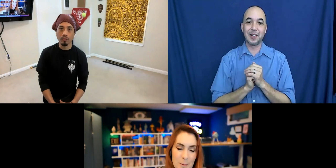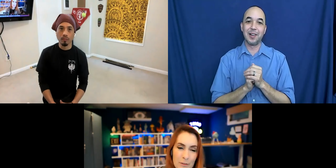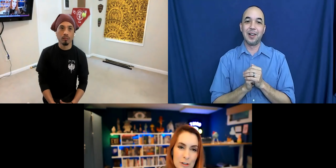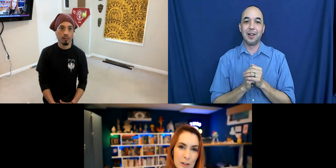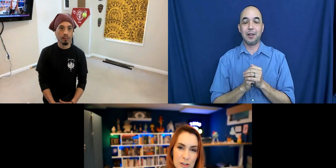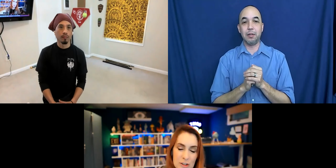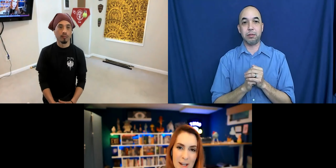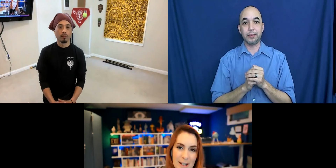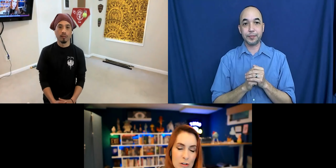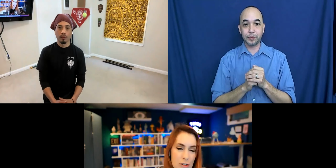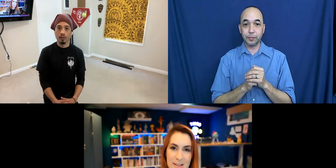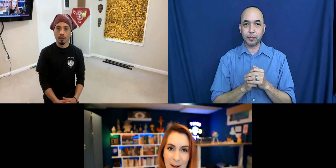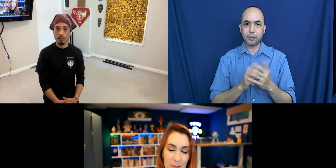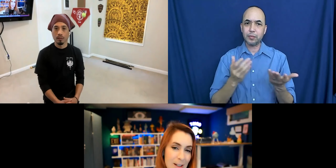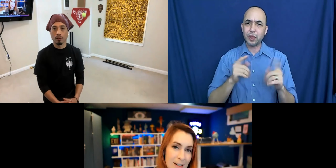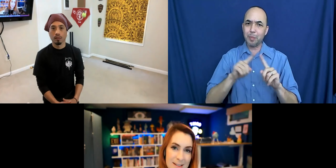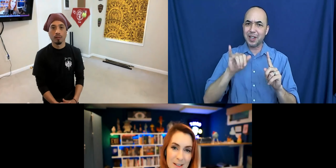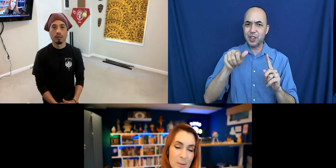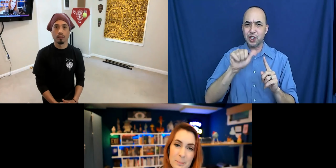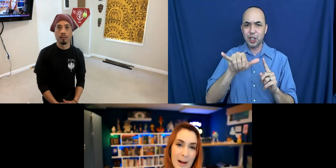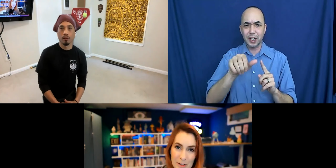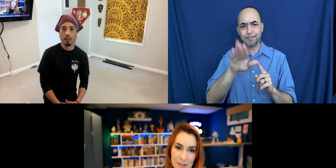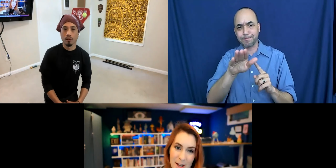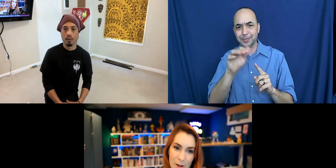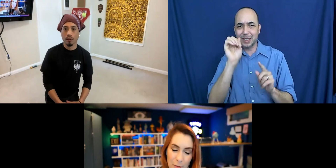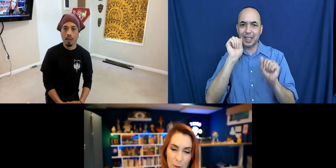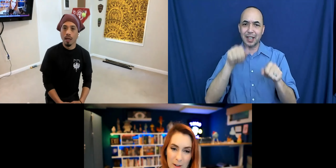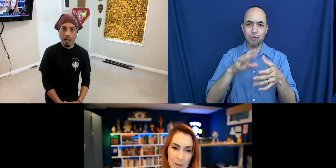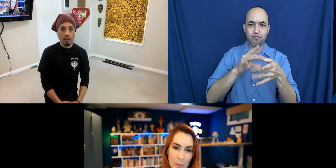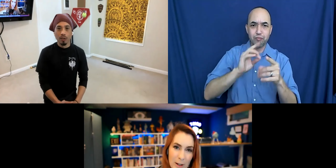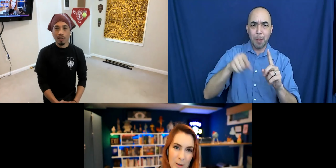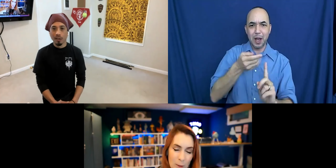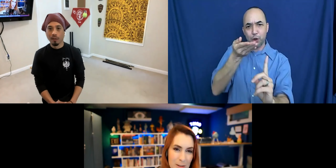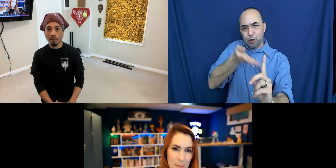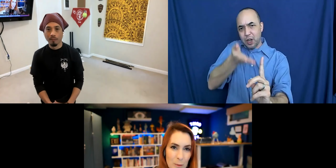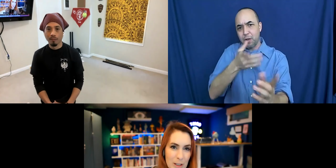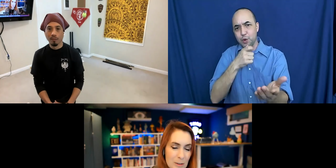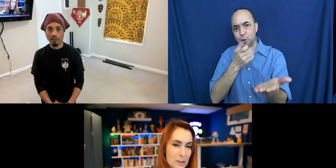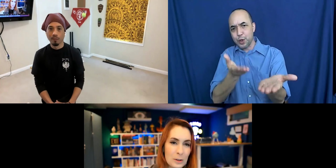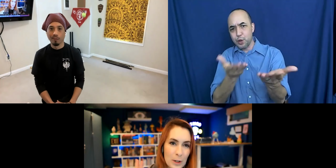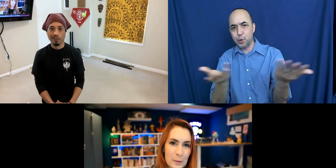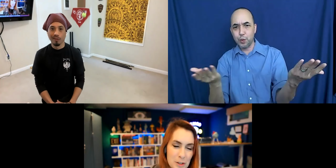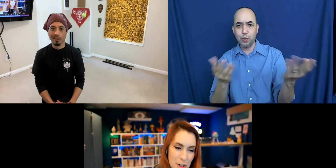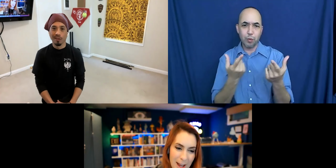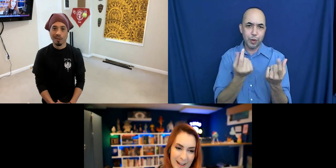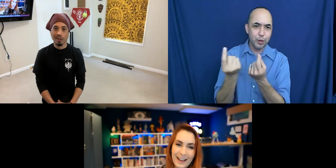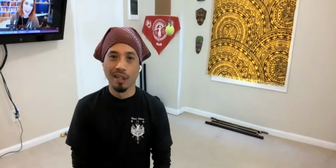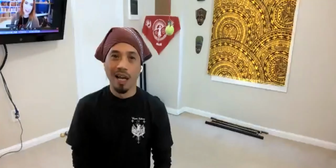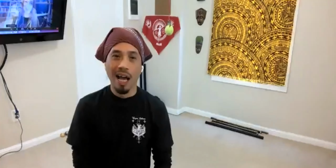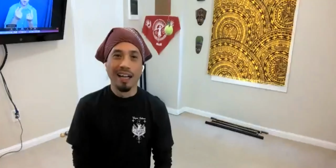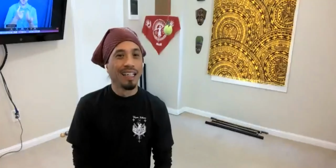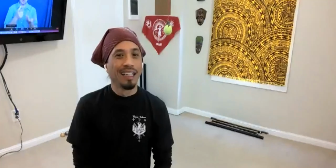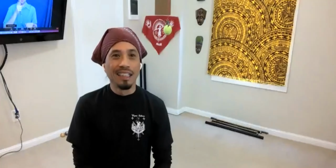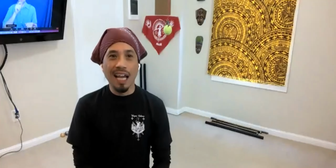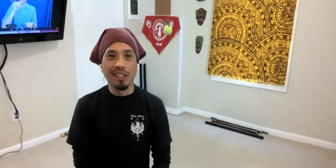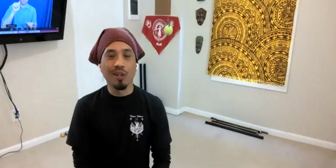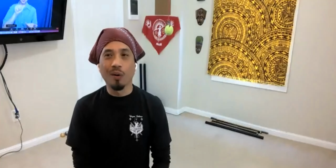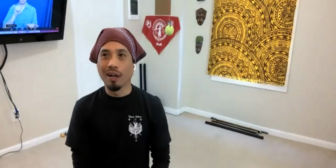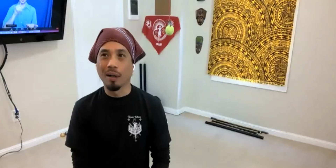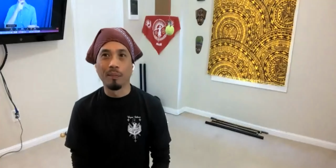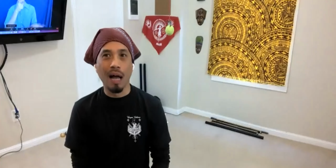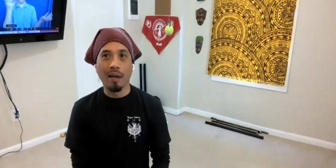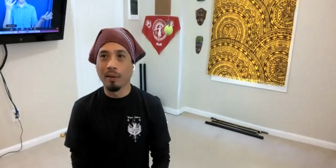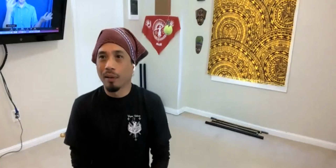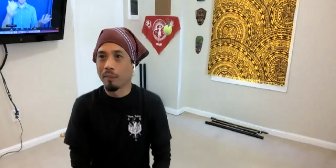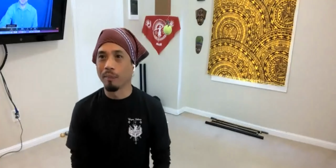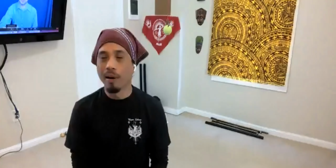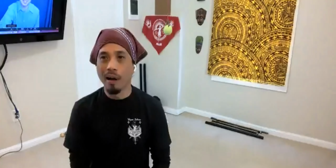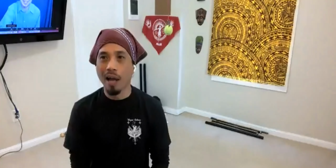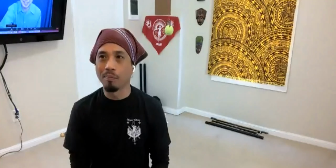YOURSELF?